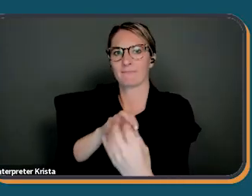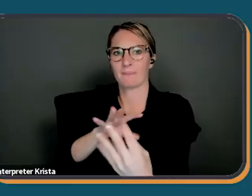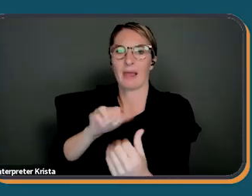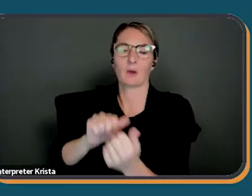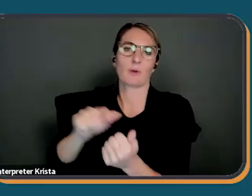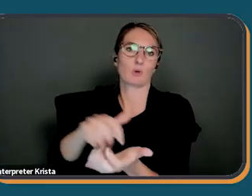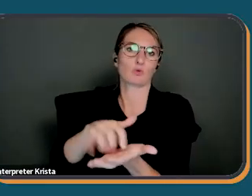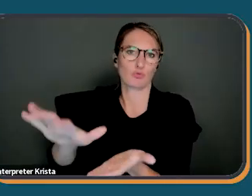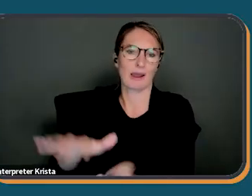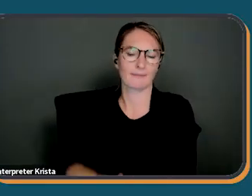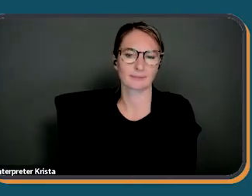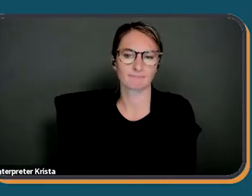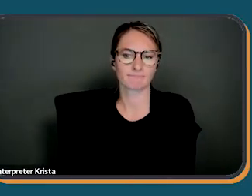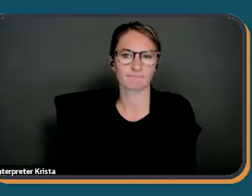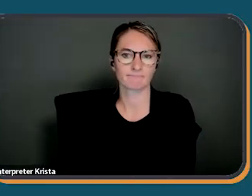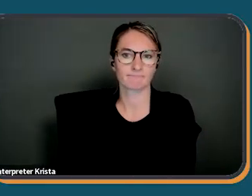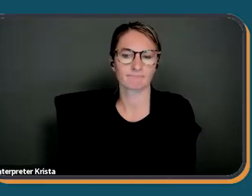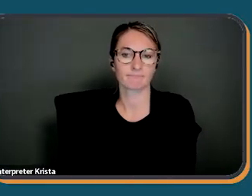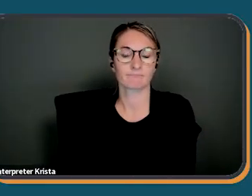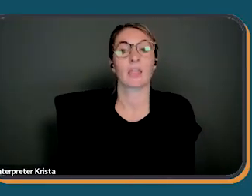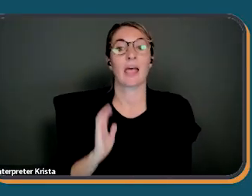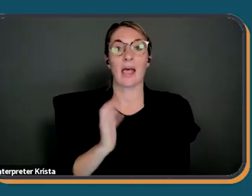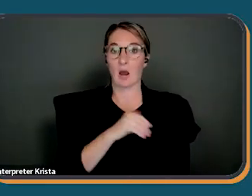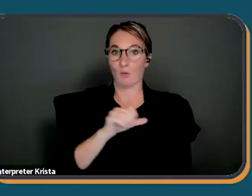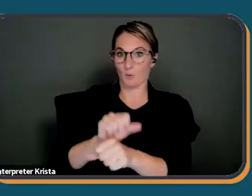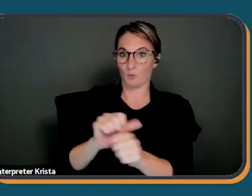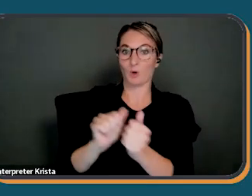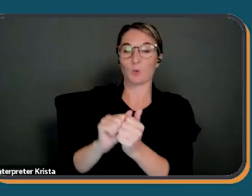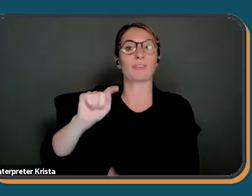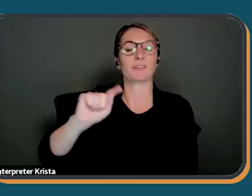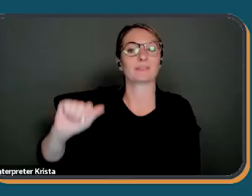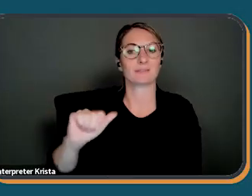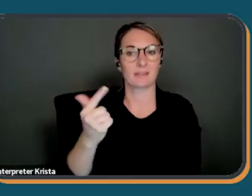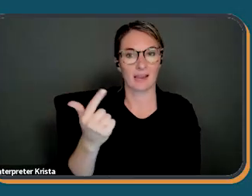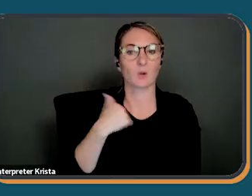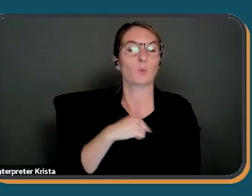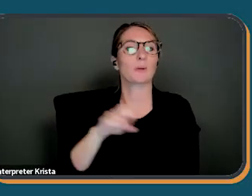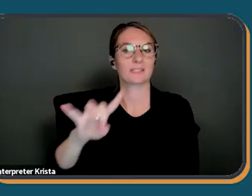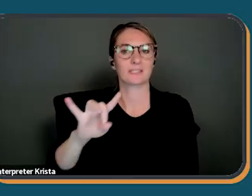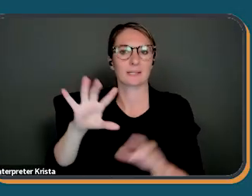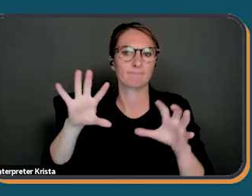In addition to our work with the TAG, we also conducted a comprehensive literature review